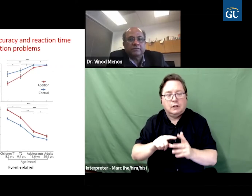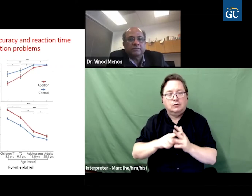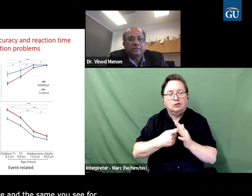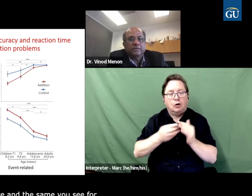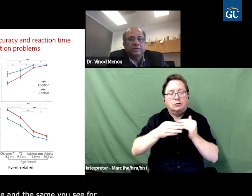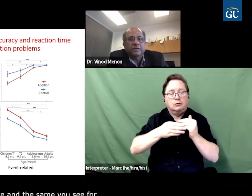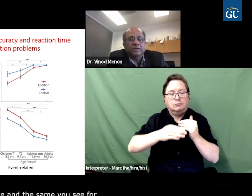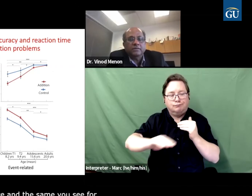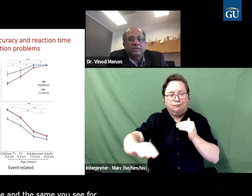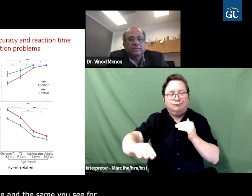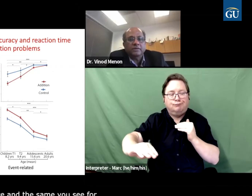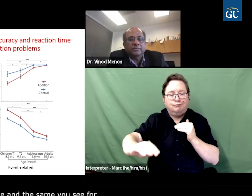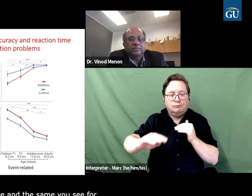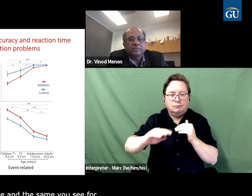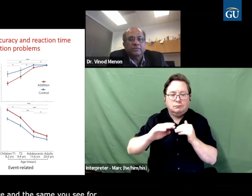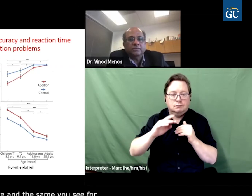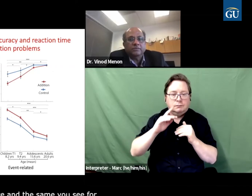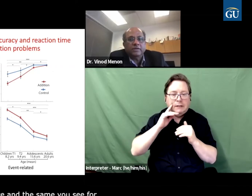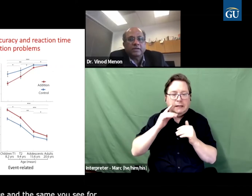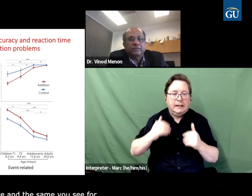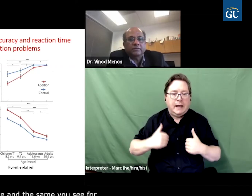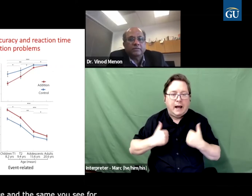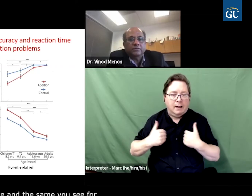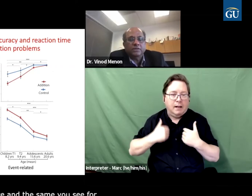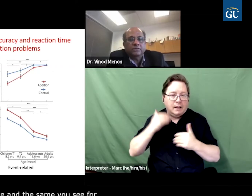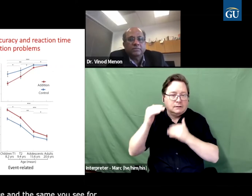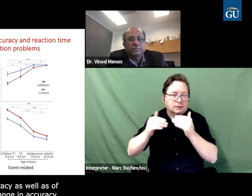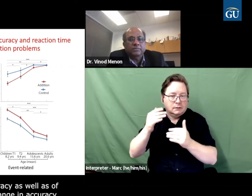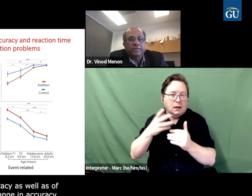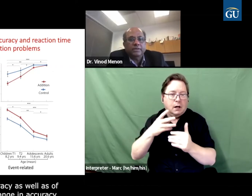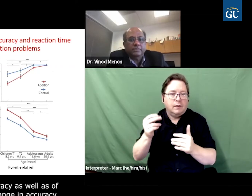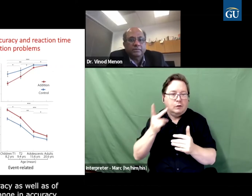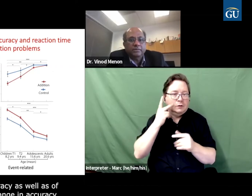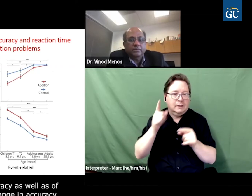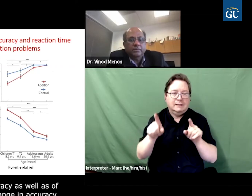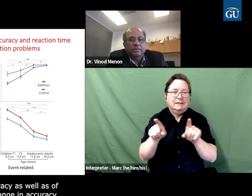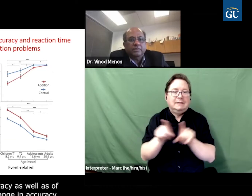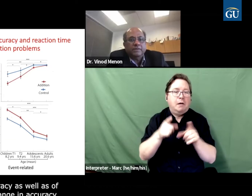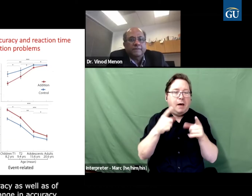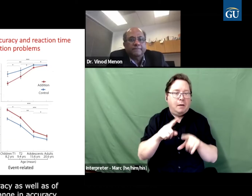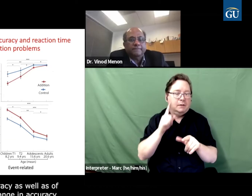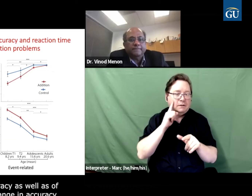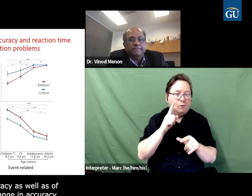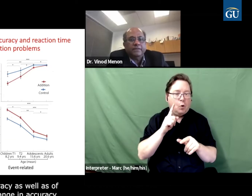after adolescence and the same you see